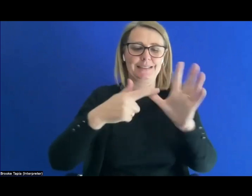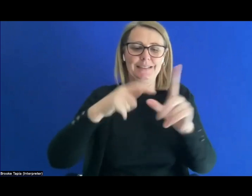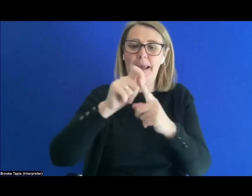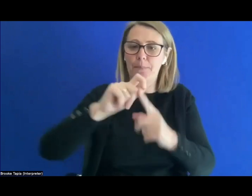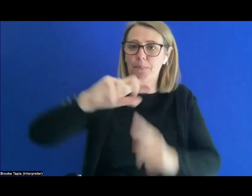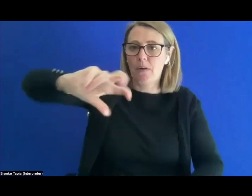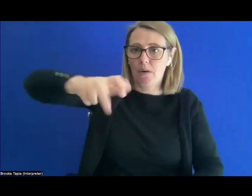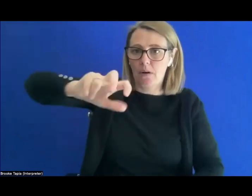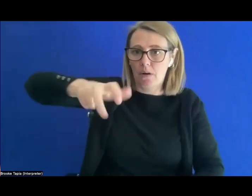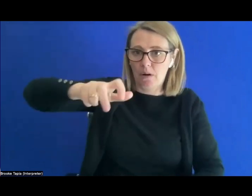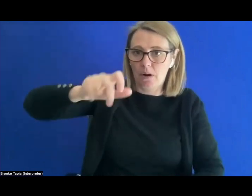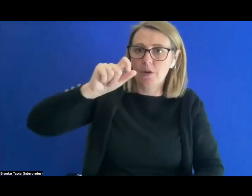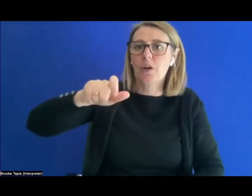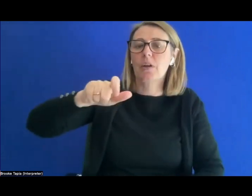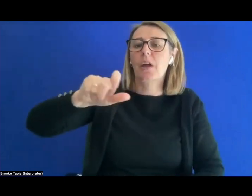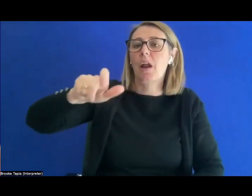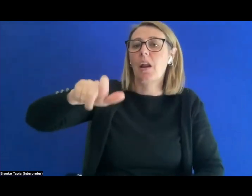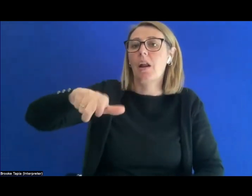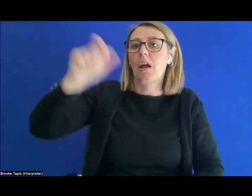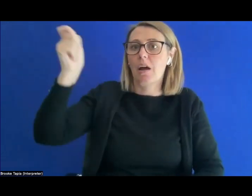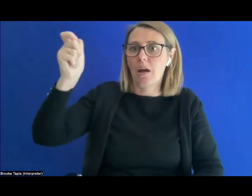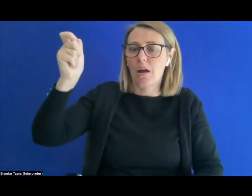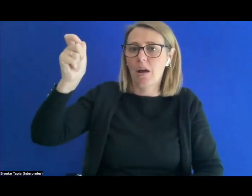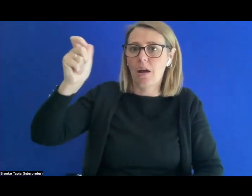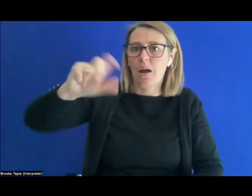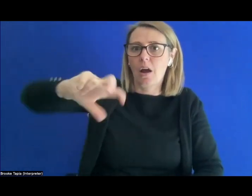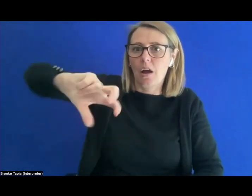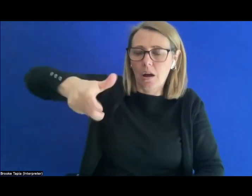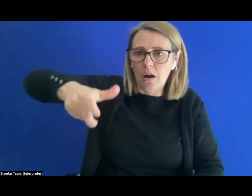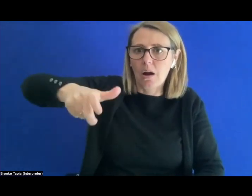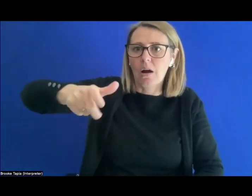world effect. “Now my bath is filling up” and “Now the water is going out of my bath”,